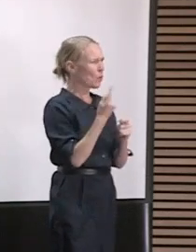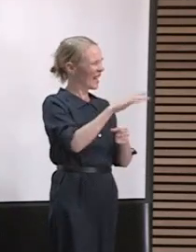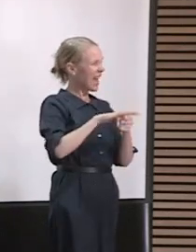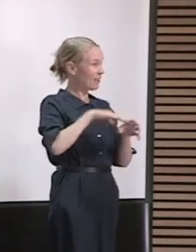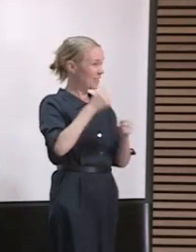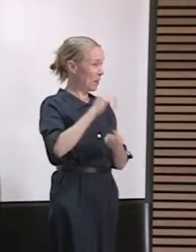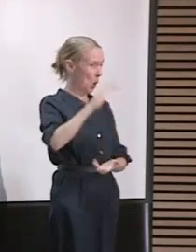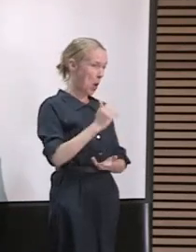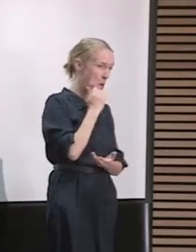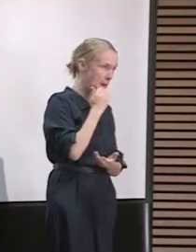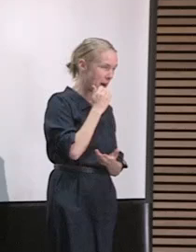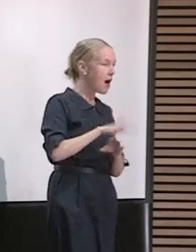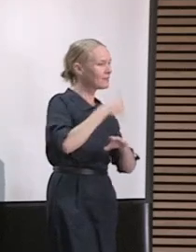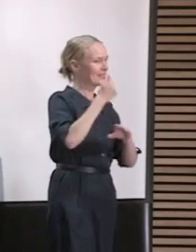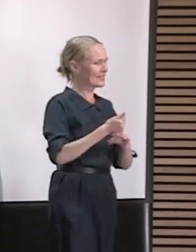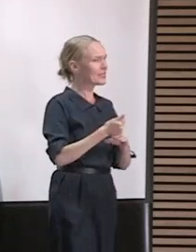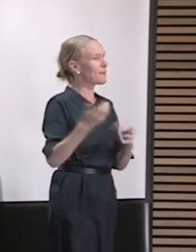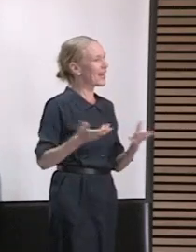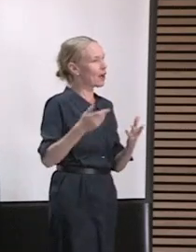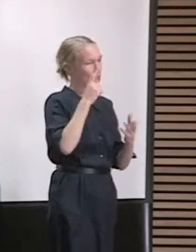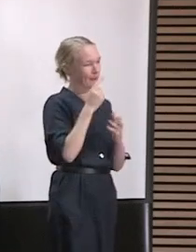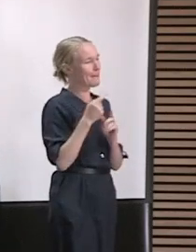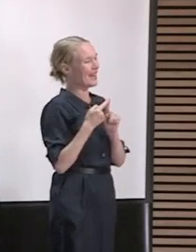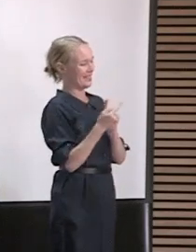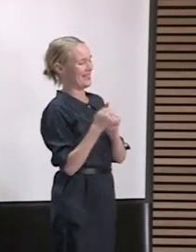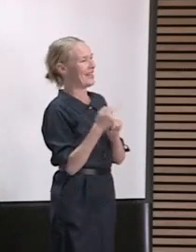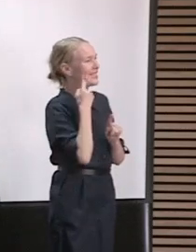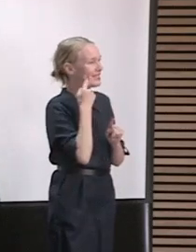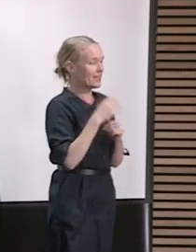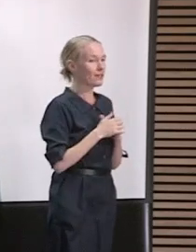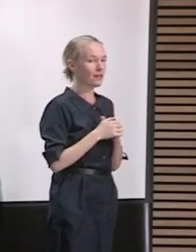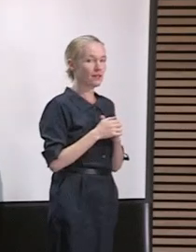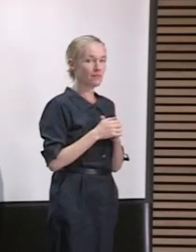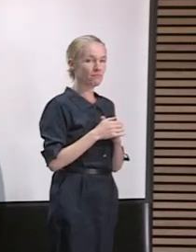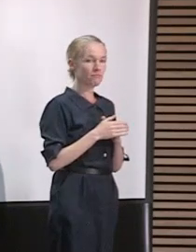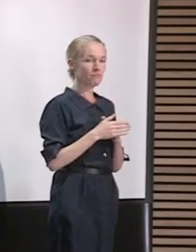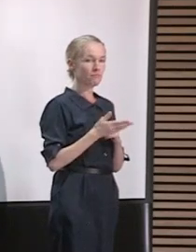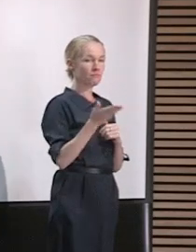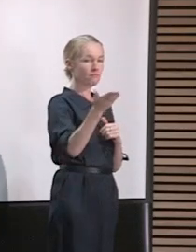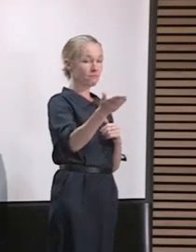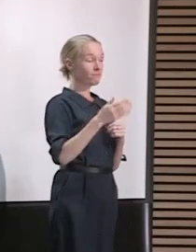where we need to, where we want to see the numbers going up.